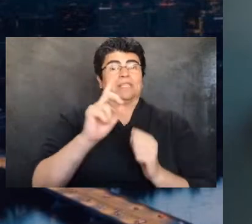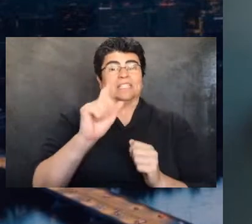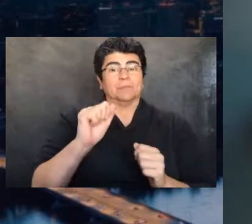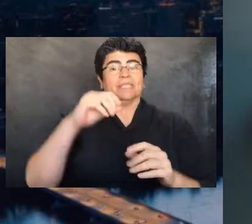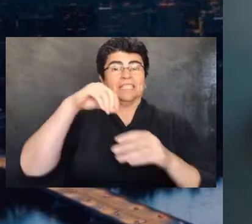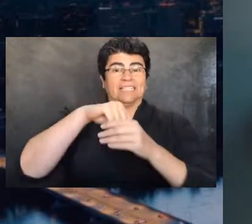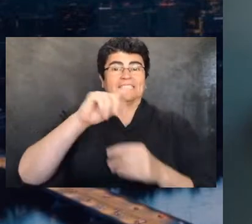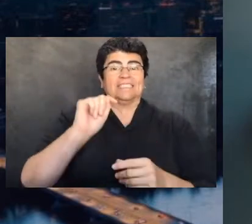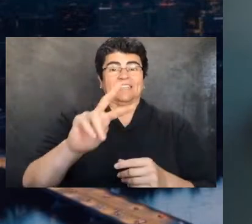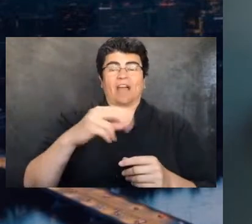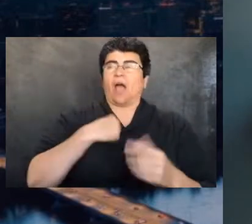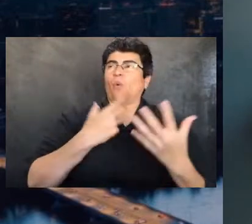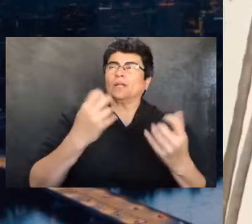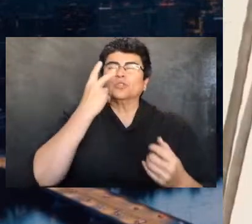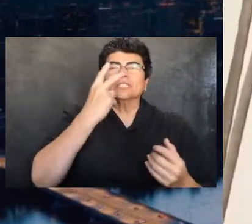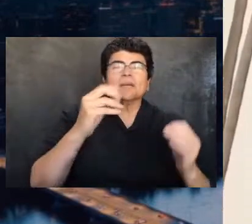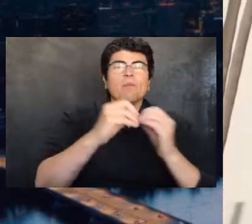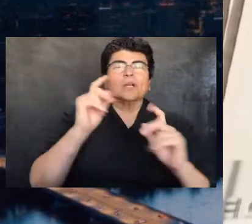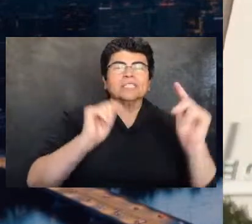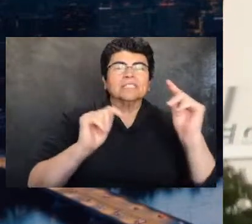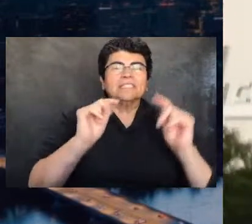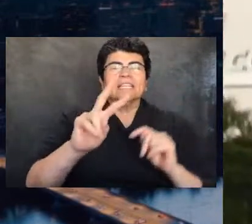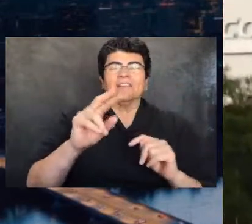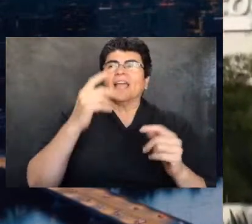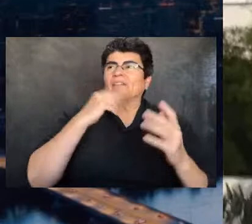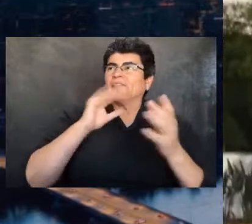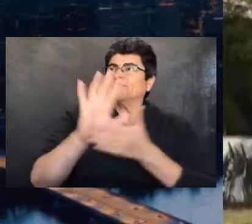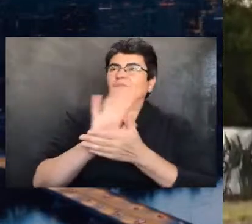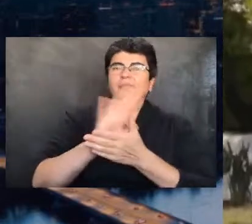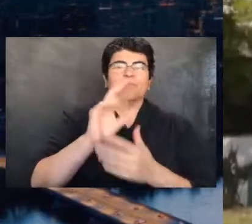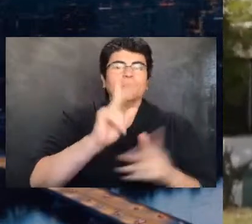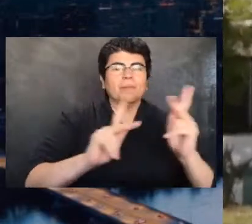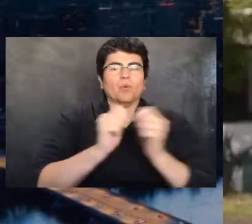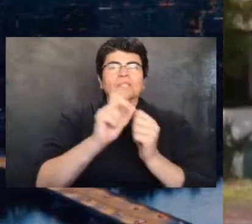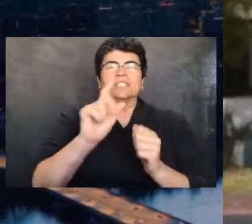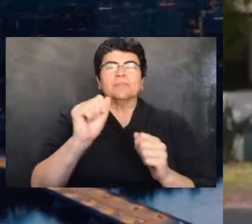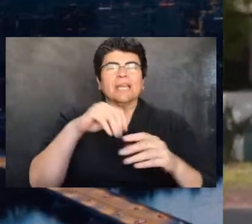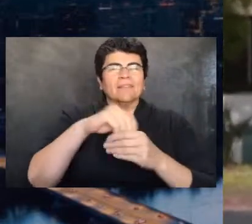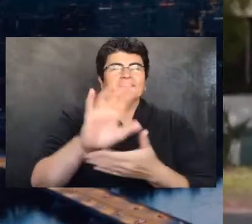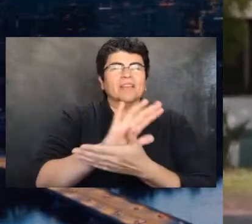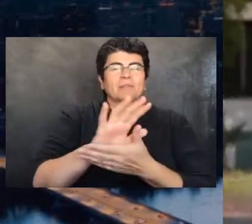I want to see more people with disabilities in film, I will continue to fight for it, because I feel unstoppable,